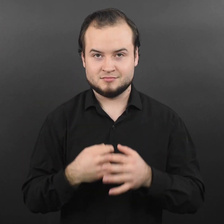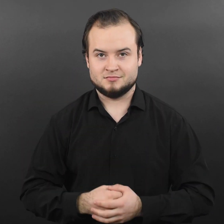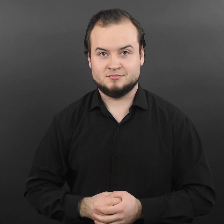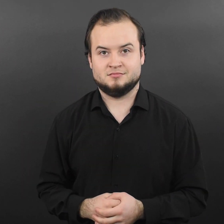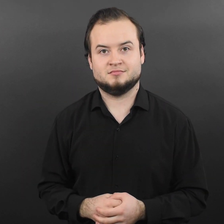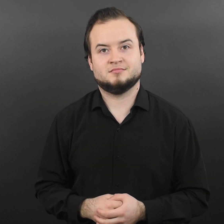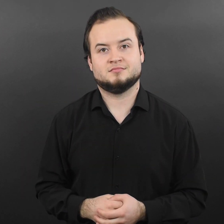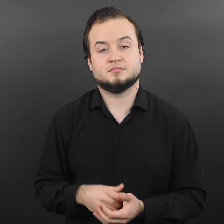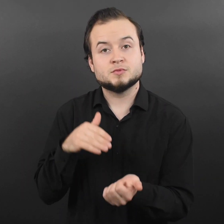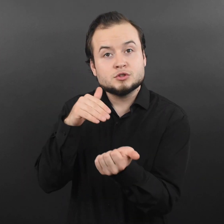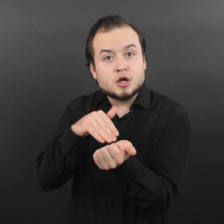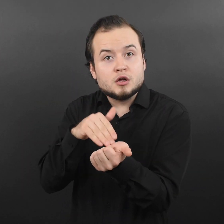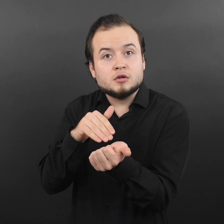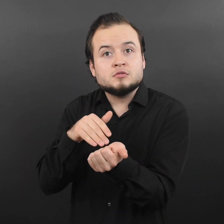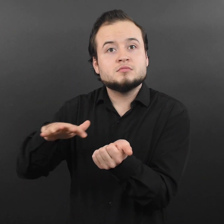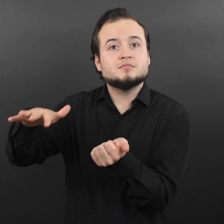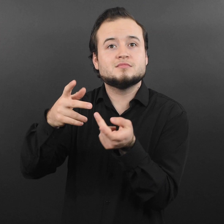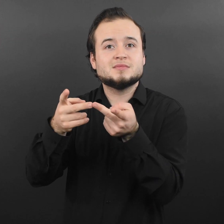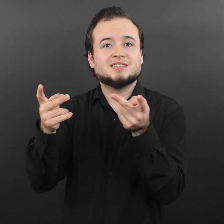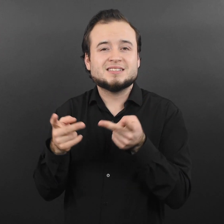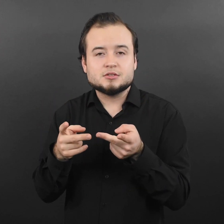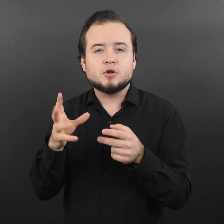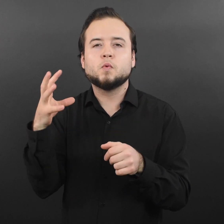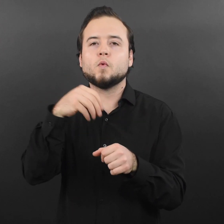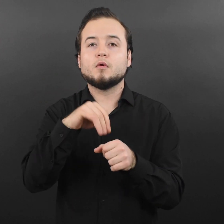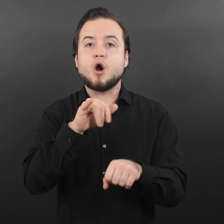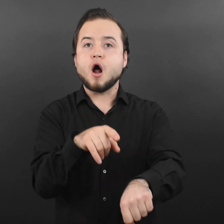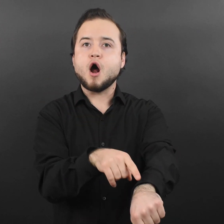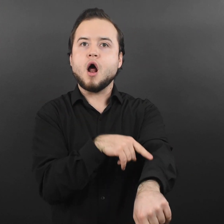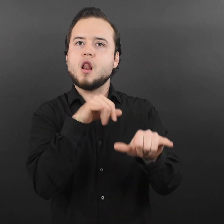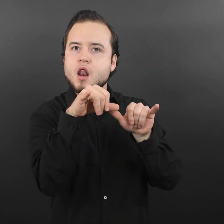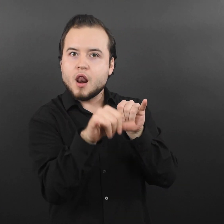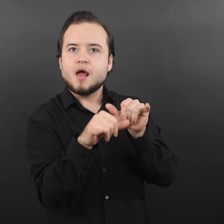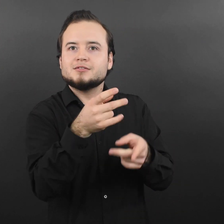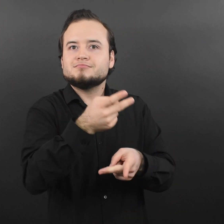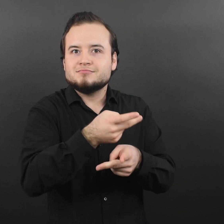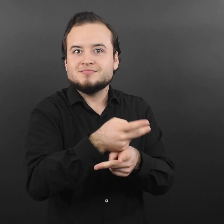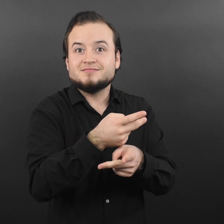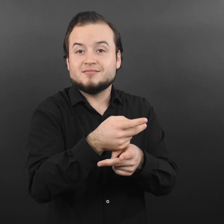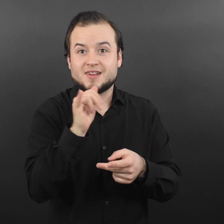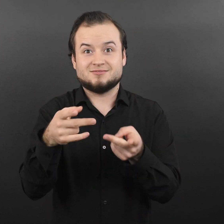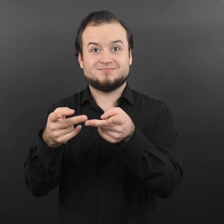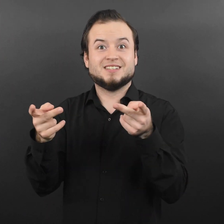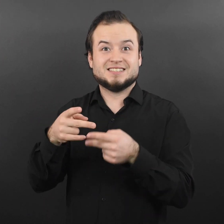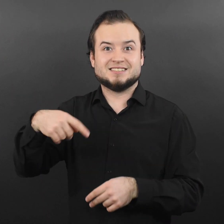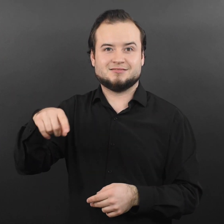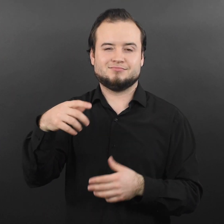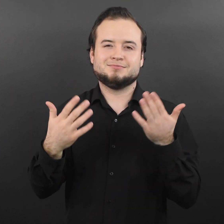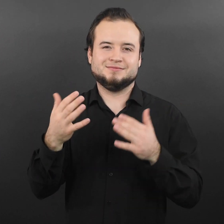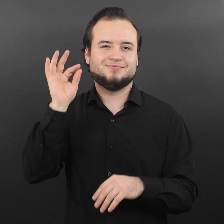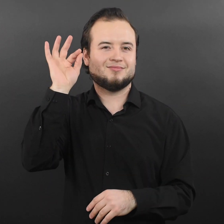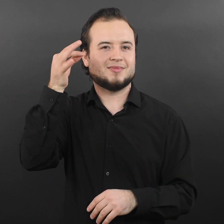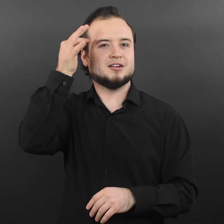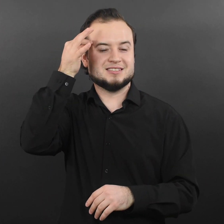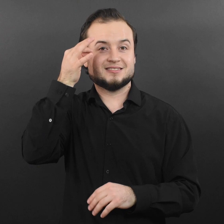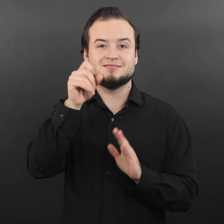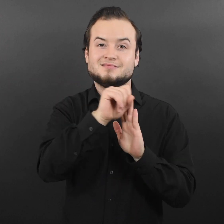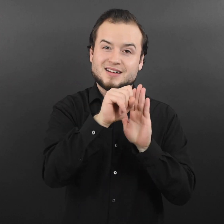• Health care settings – including long-term care – may be required by federal, state,